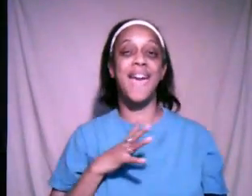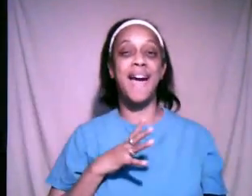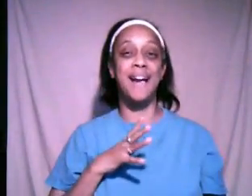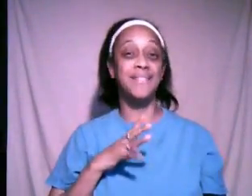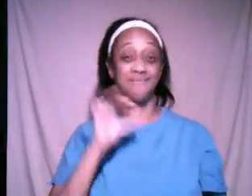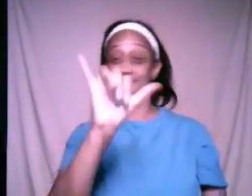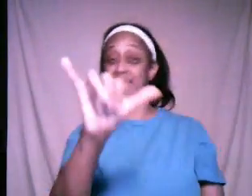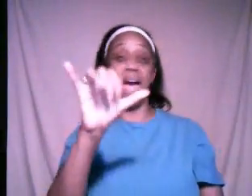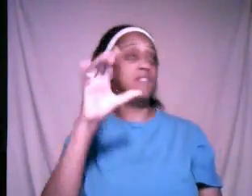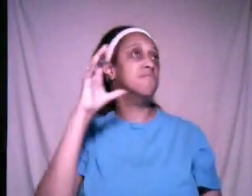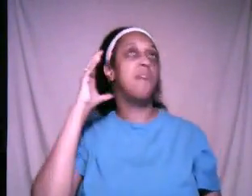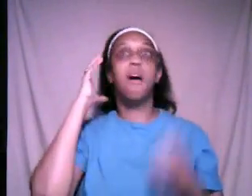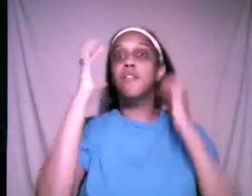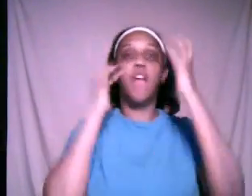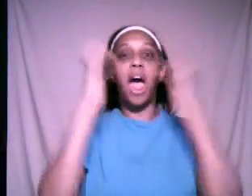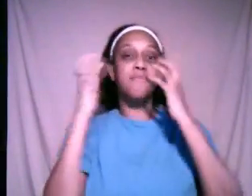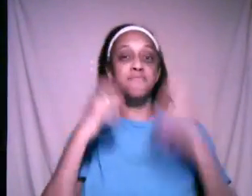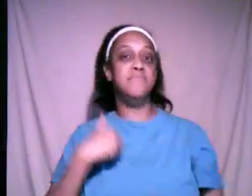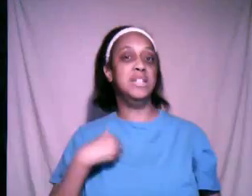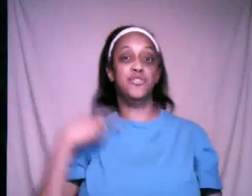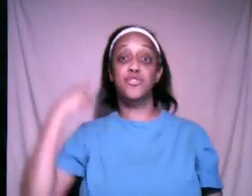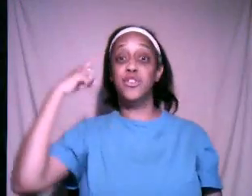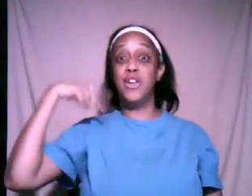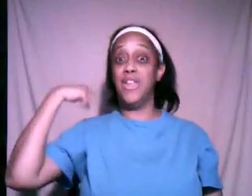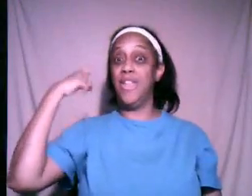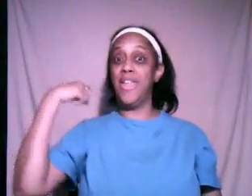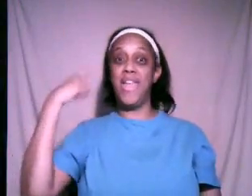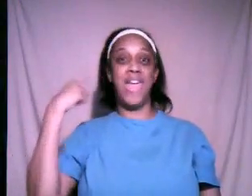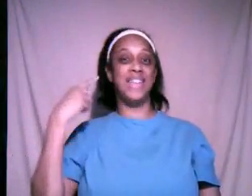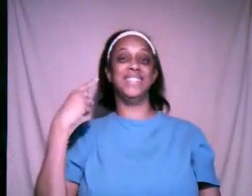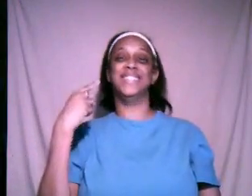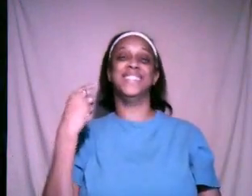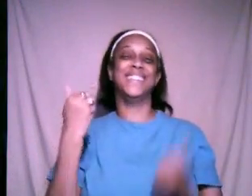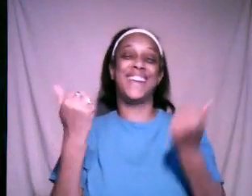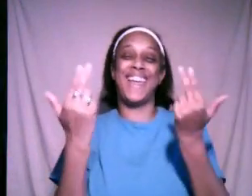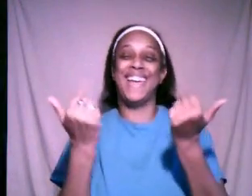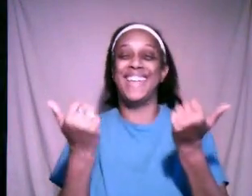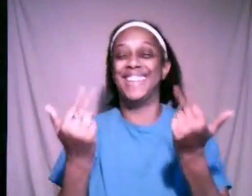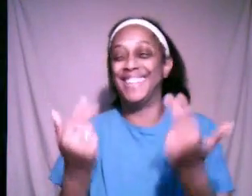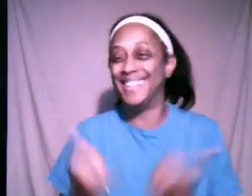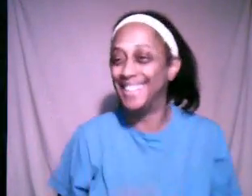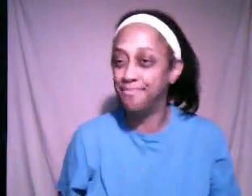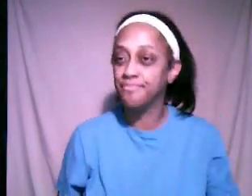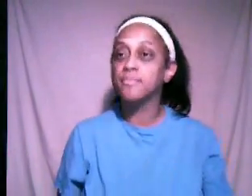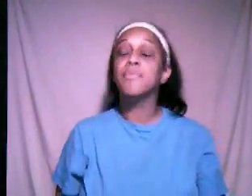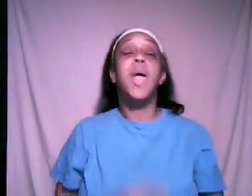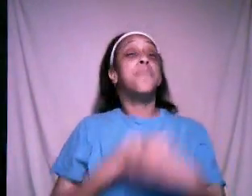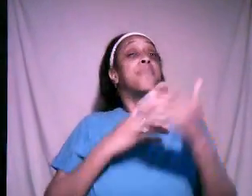that drives me crazy!!! Ha! Ha! Ha!